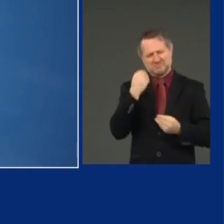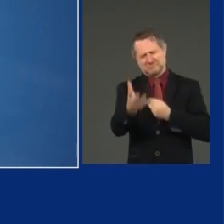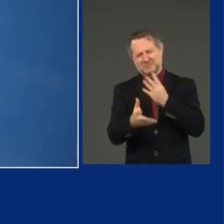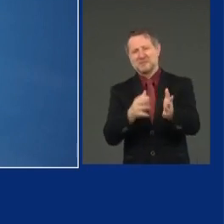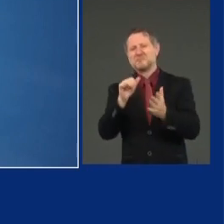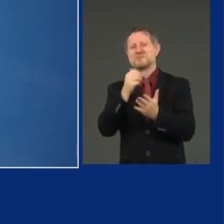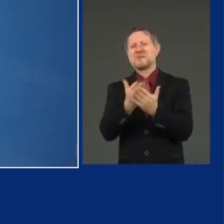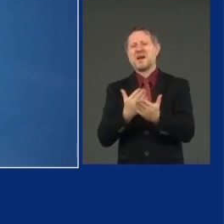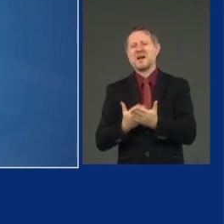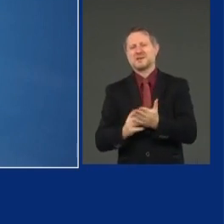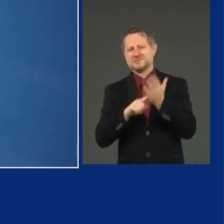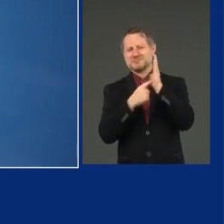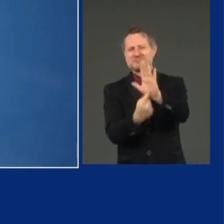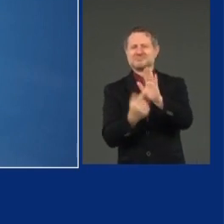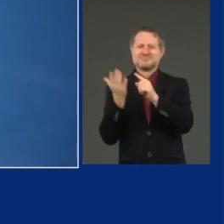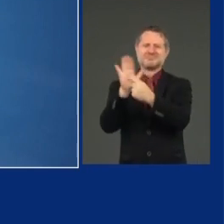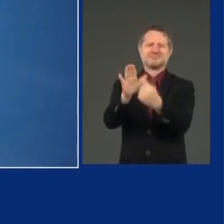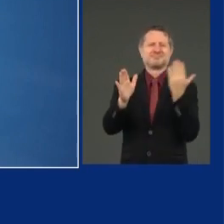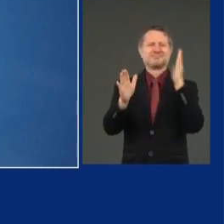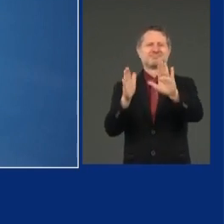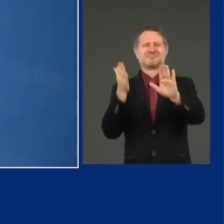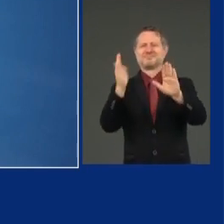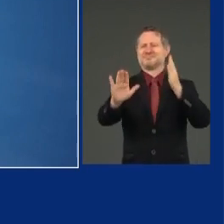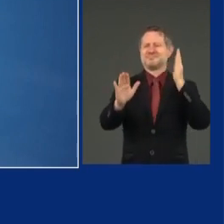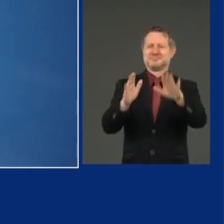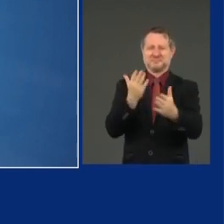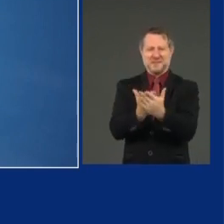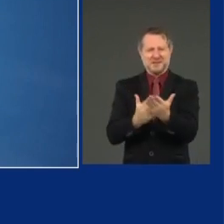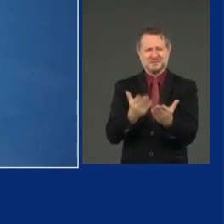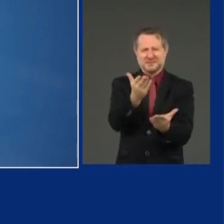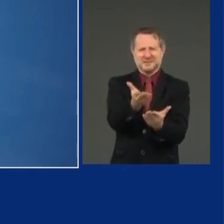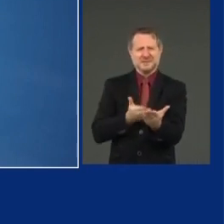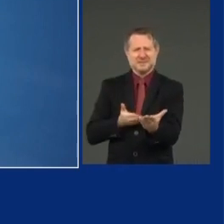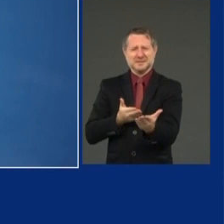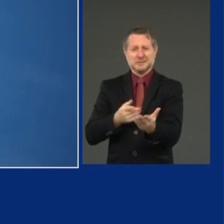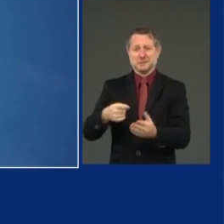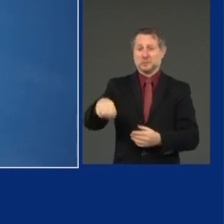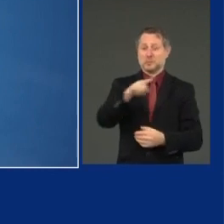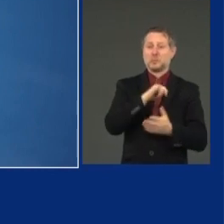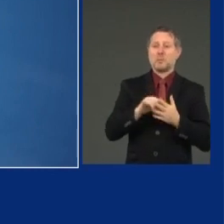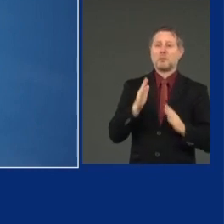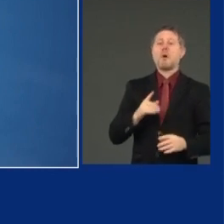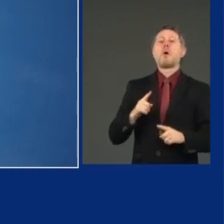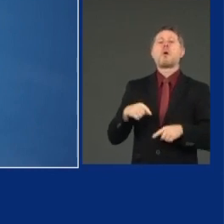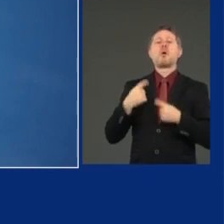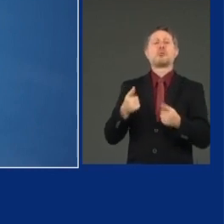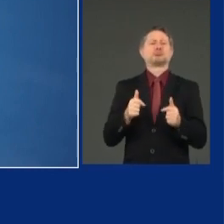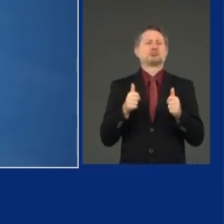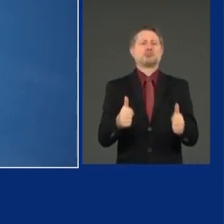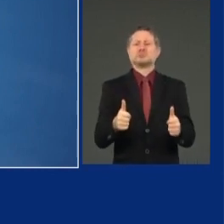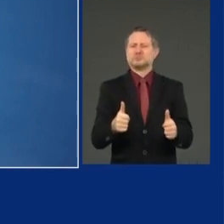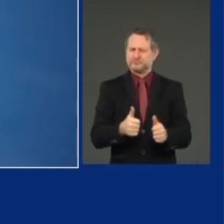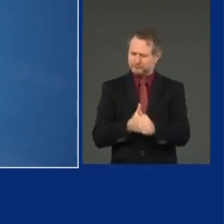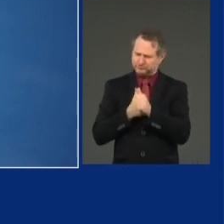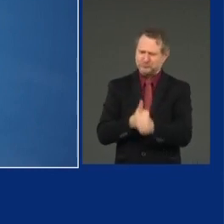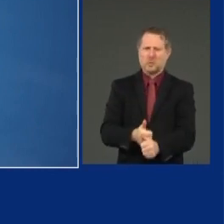IT CAN GIVE YOU THE FACTS. IT CAN GIVE YOU THE FACTS THAT LEAD TO AN INEVITABLE